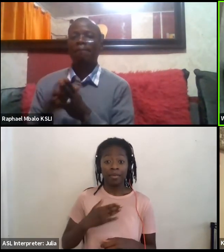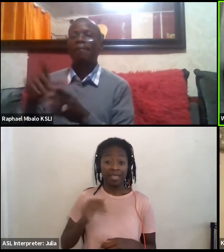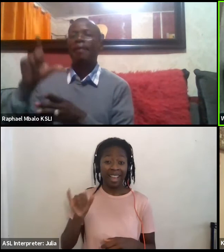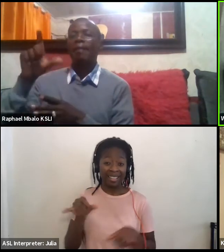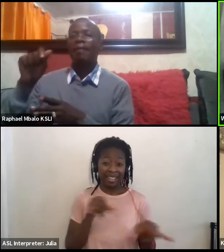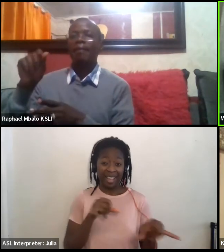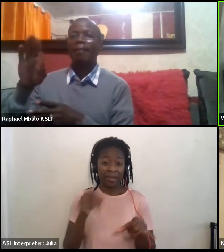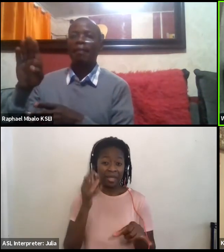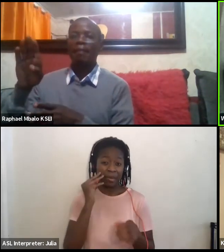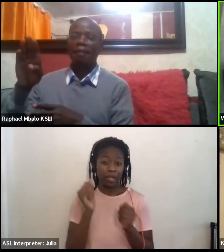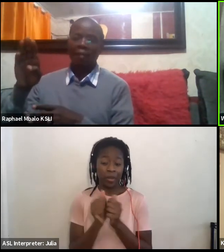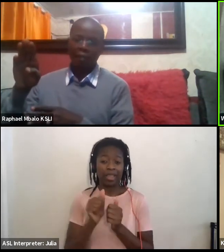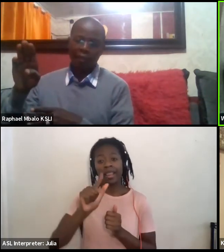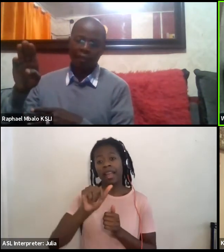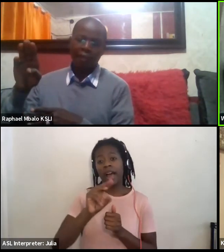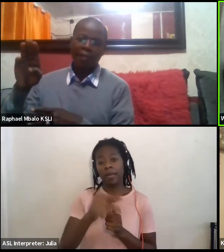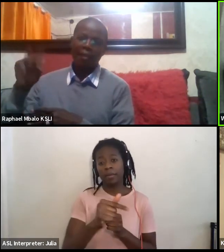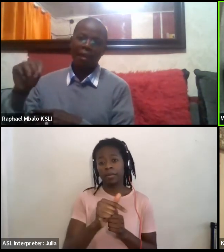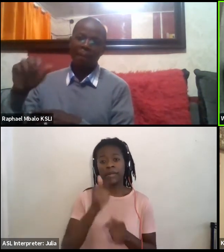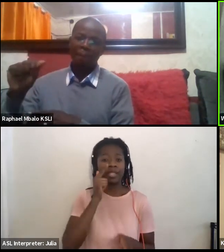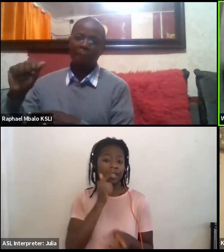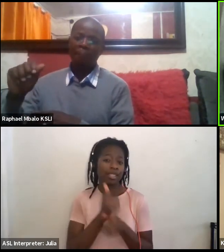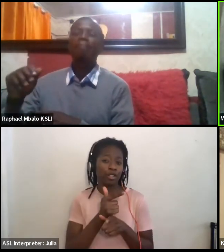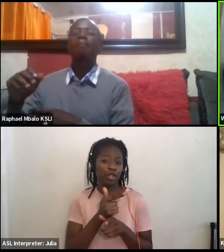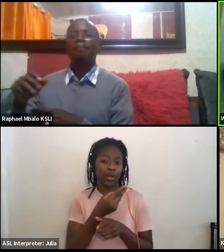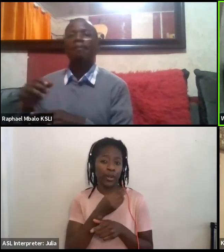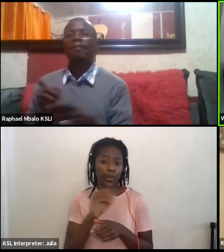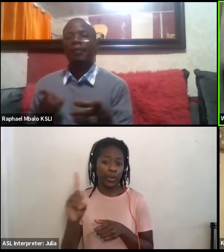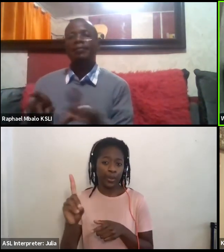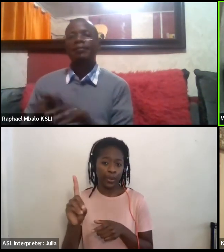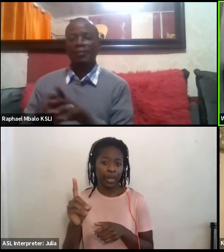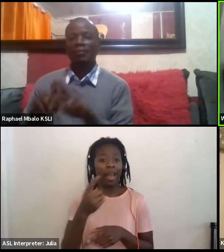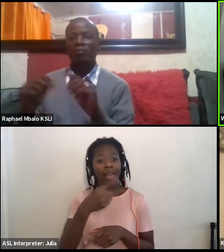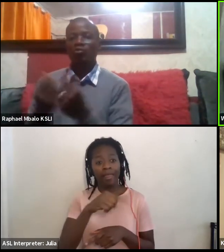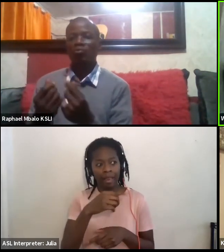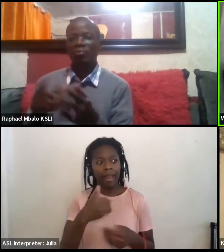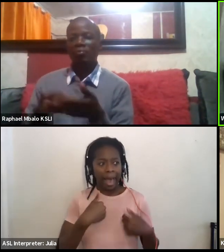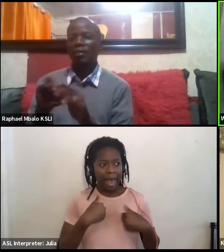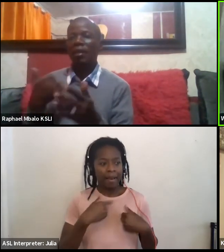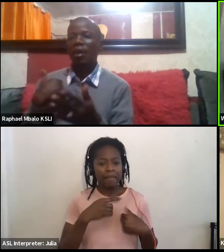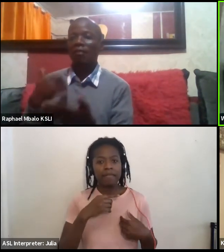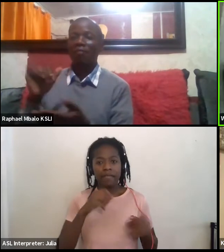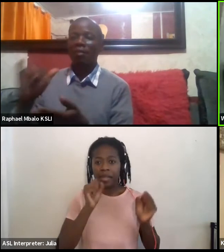They also have that ability. Once they have a finished work of art,